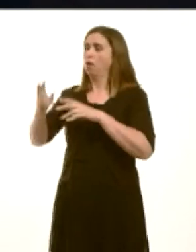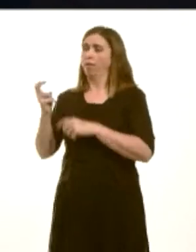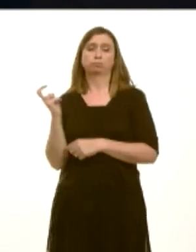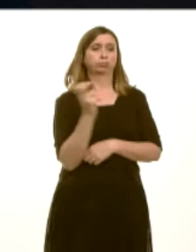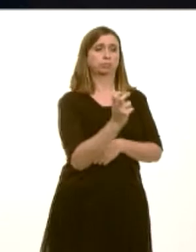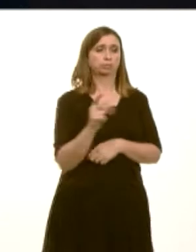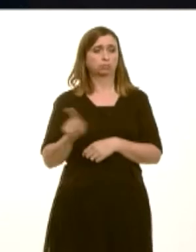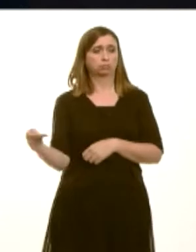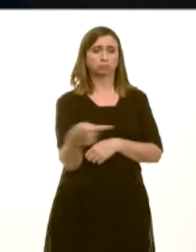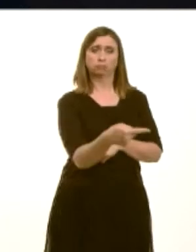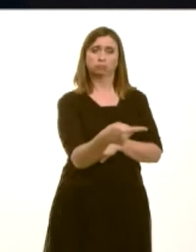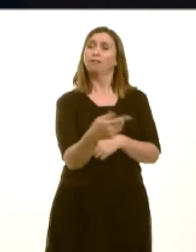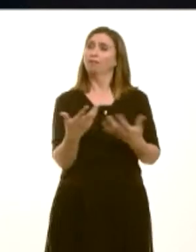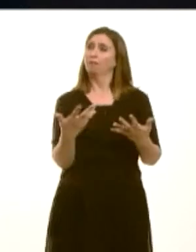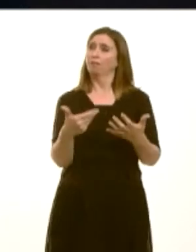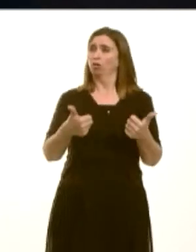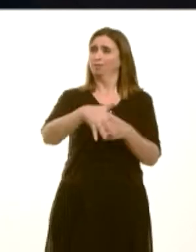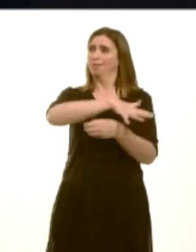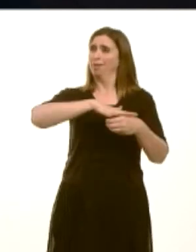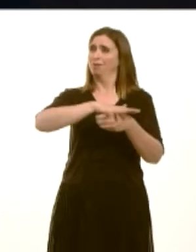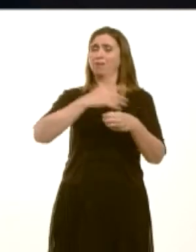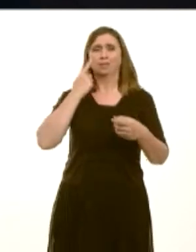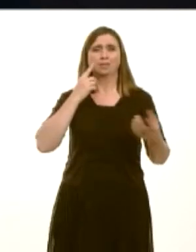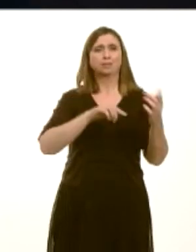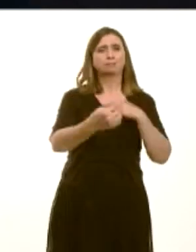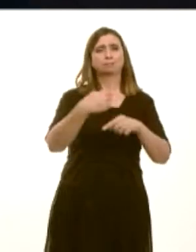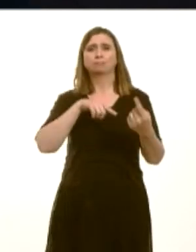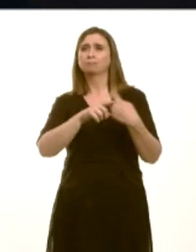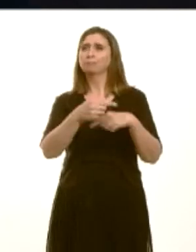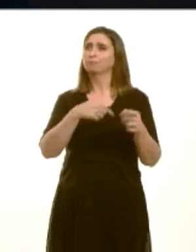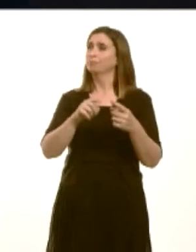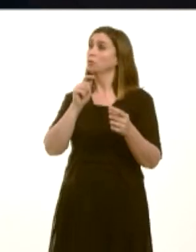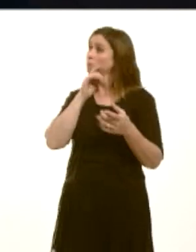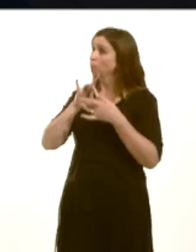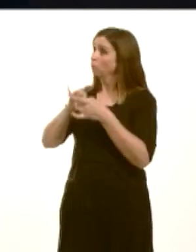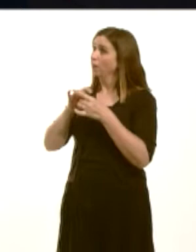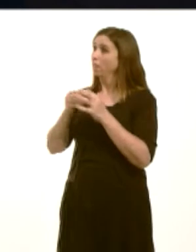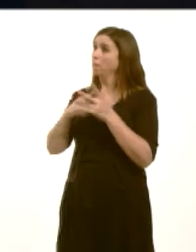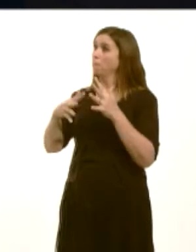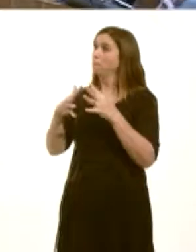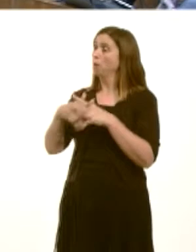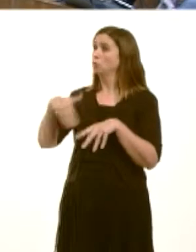your transport Minister, with Ceredigion County Council, and, indeed, with the local Bow Street action group, to bring this important initiative to fruition?